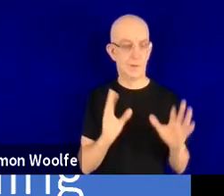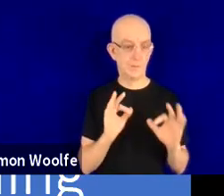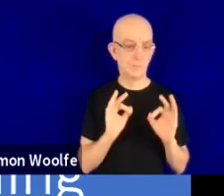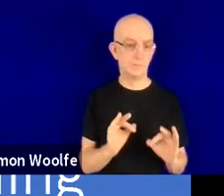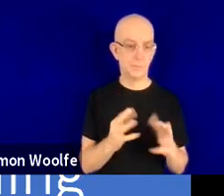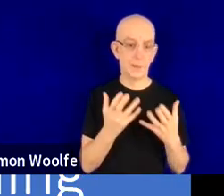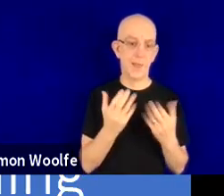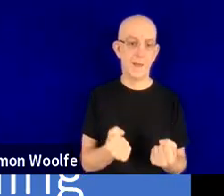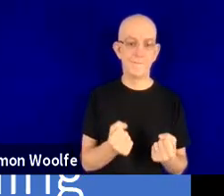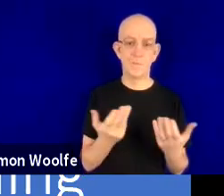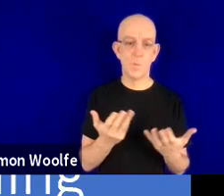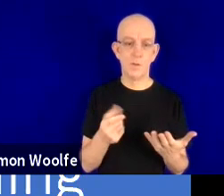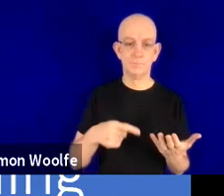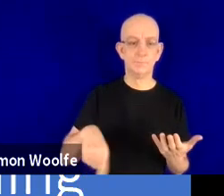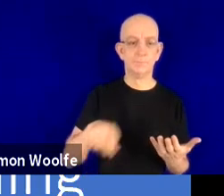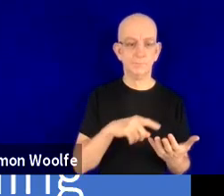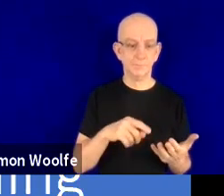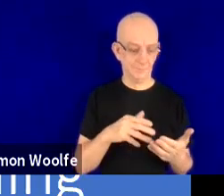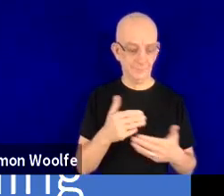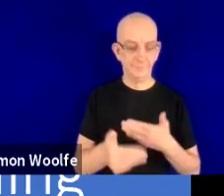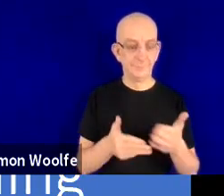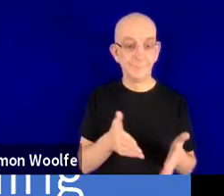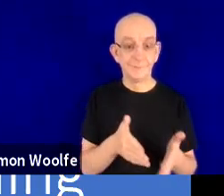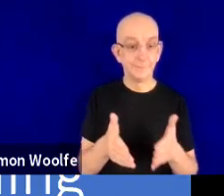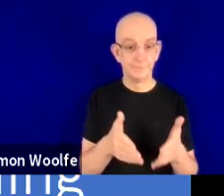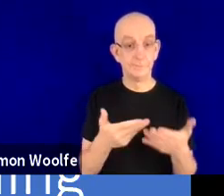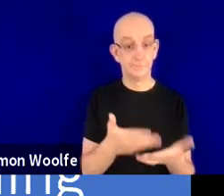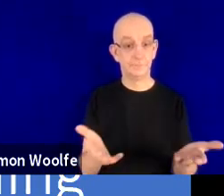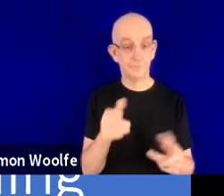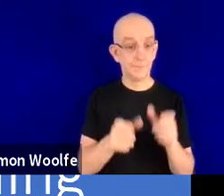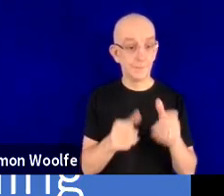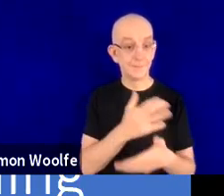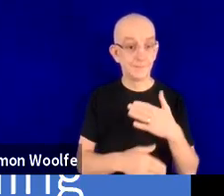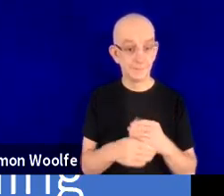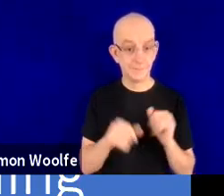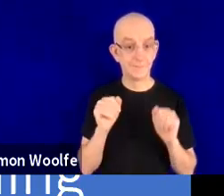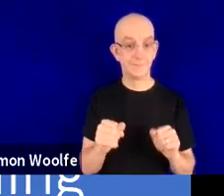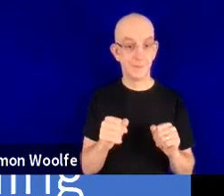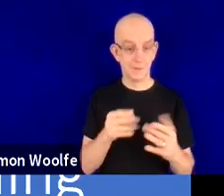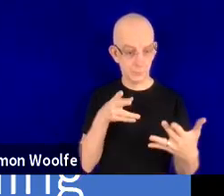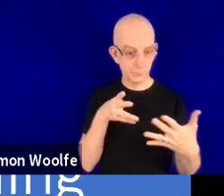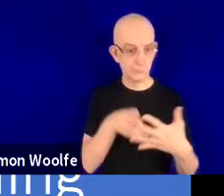so that they trust the result of the assessment and the determination of disability